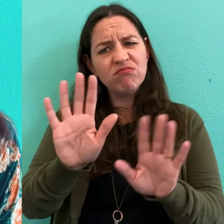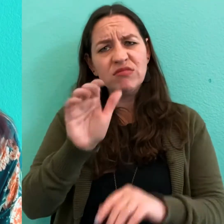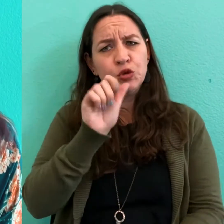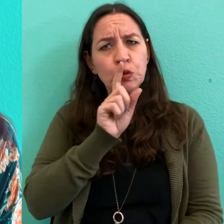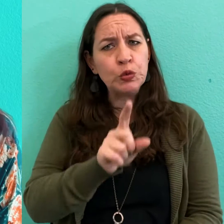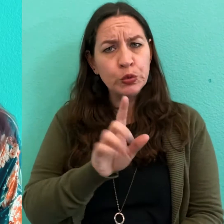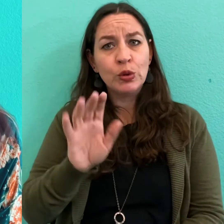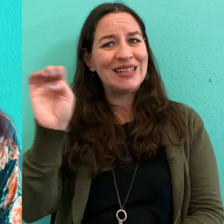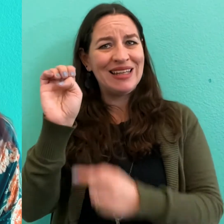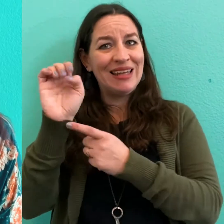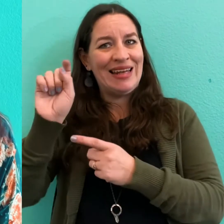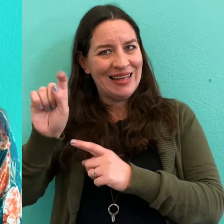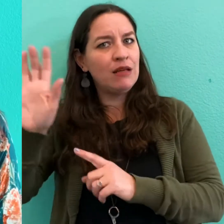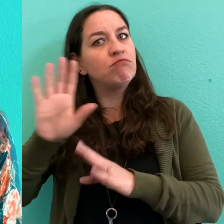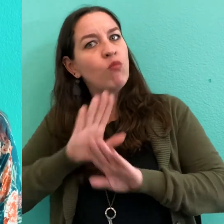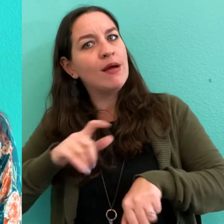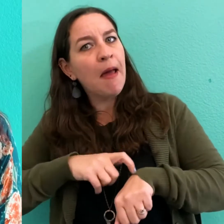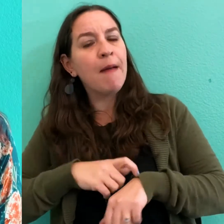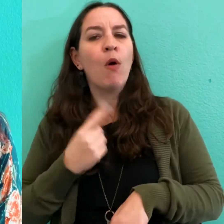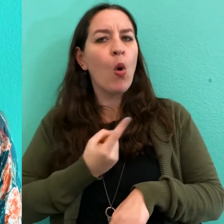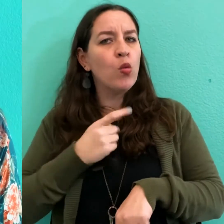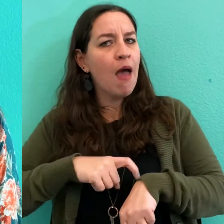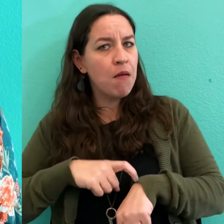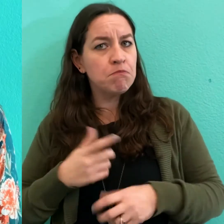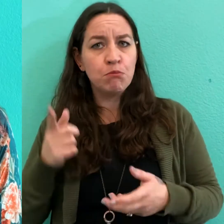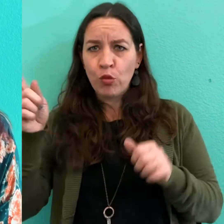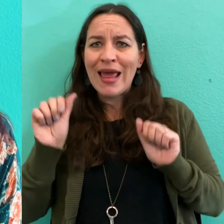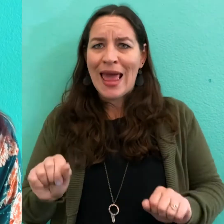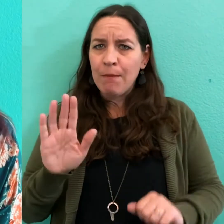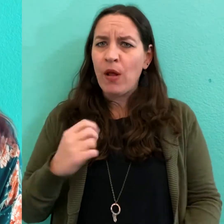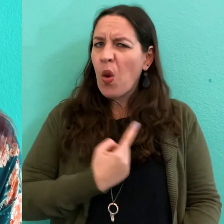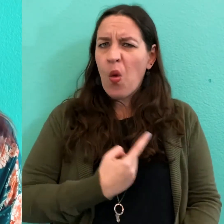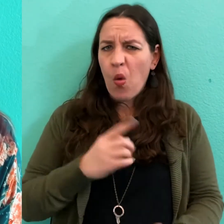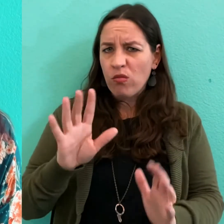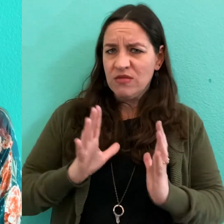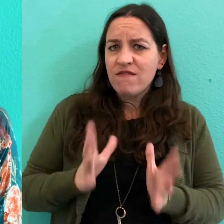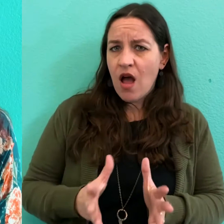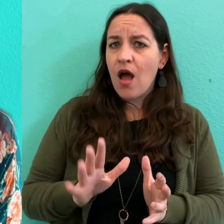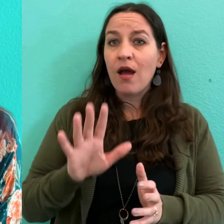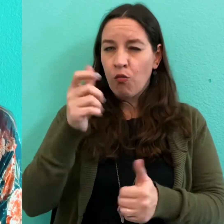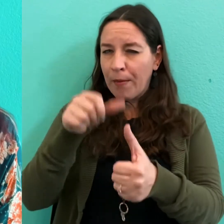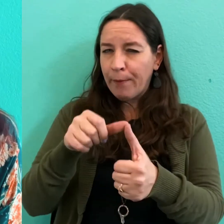They do, they need alone time. They need those things as well. And it doesn't mean they don't have the skill, they can absolutely hang out by